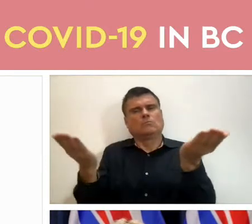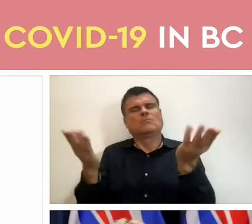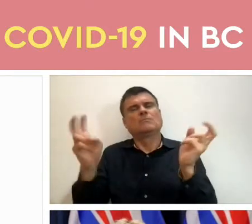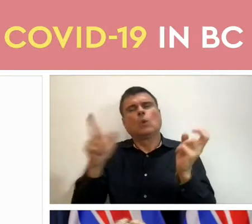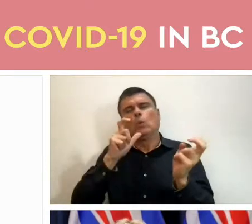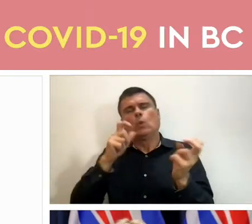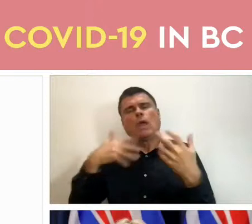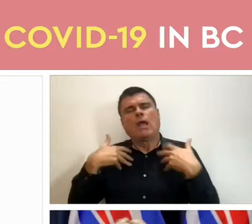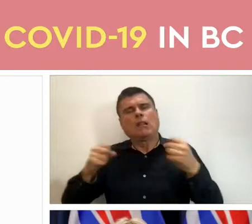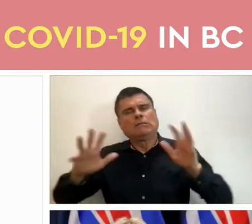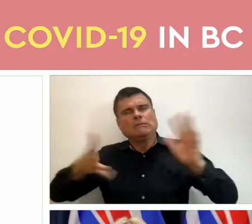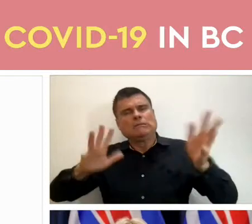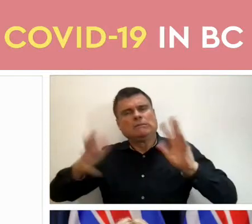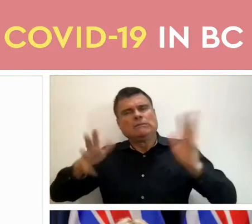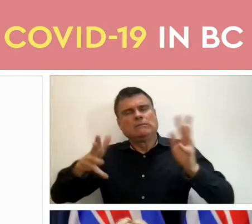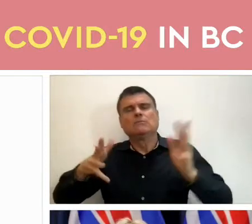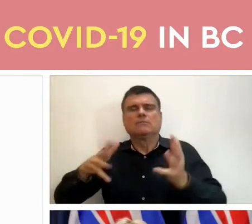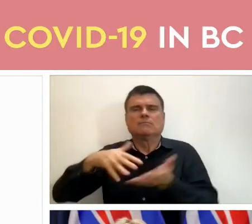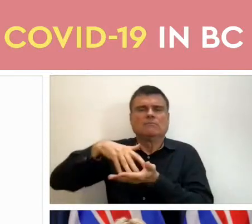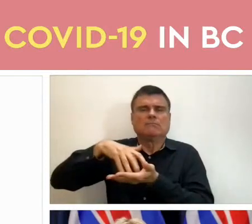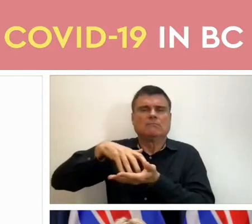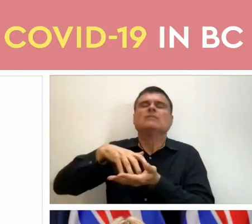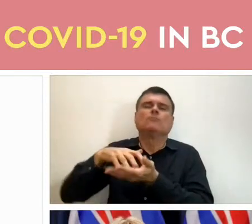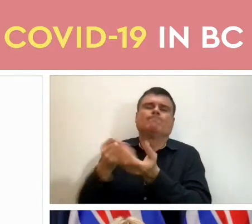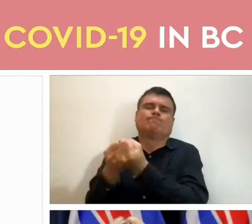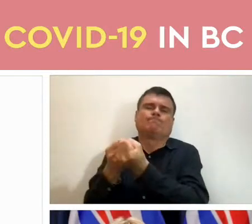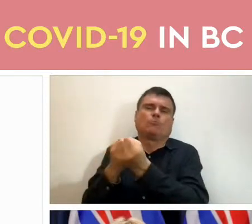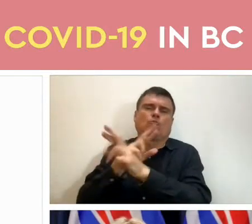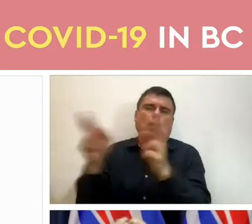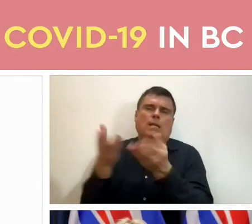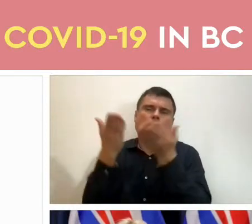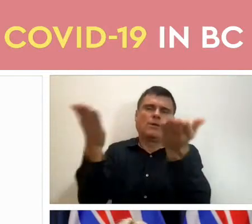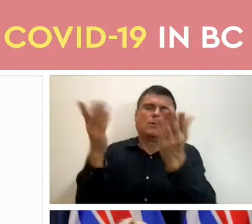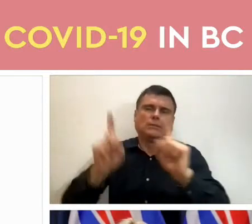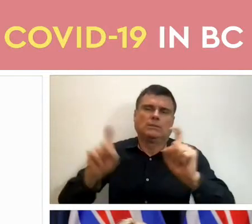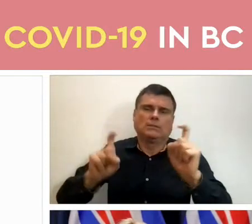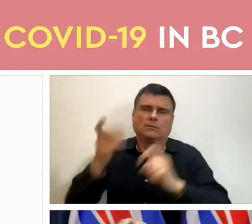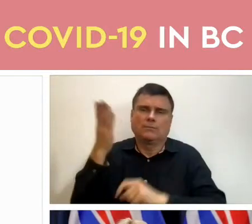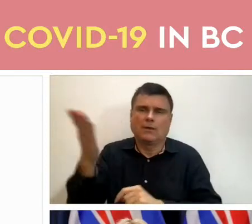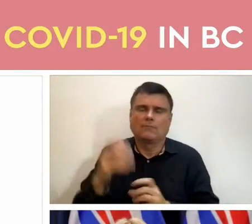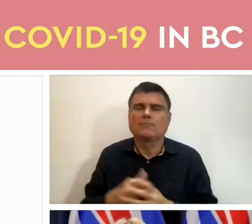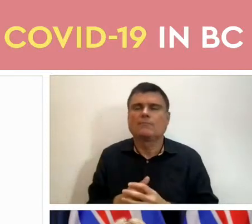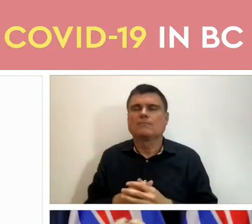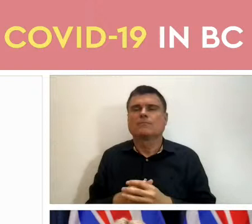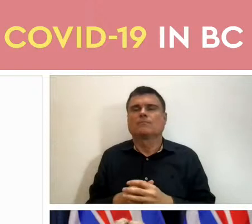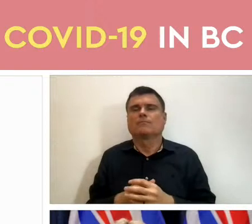strategy in place for rapid